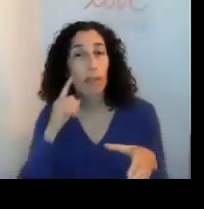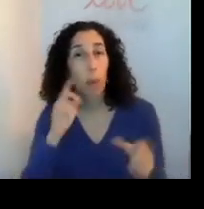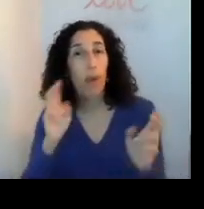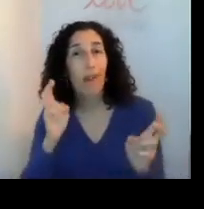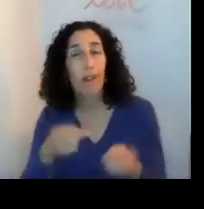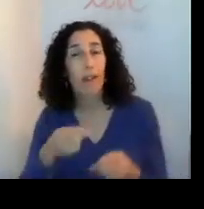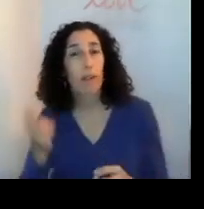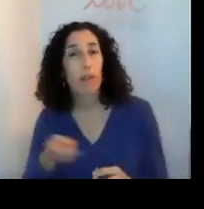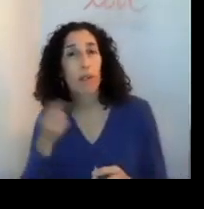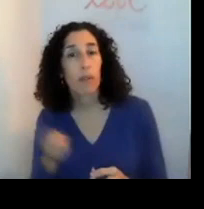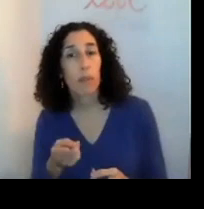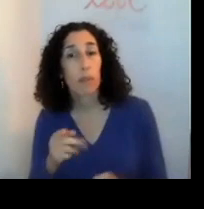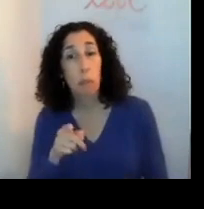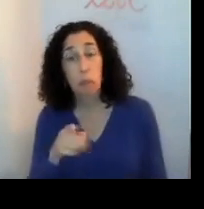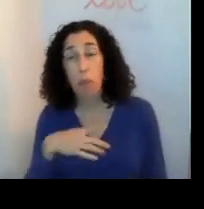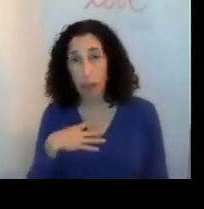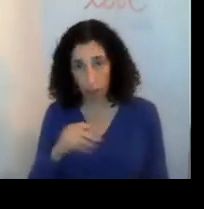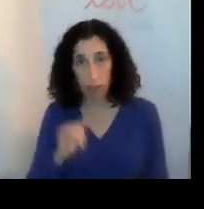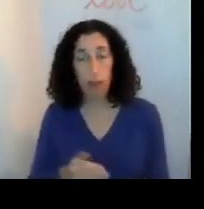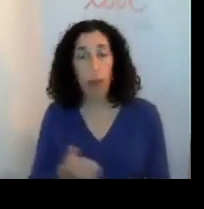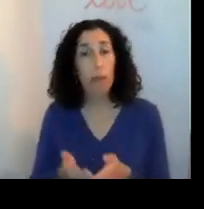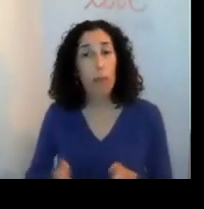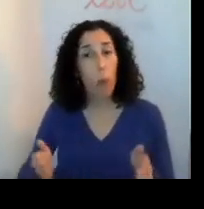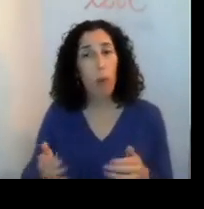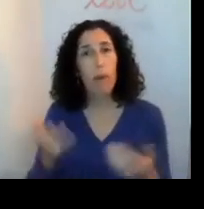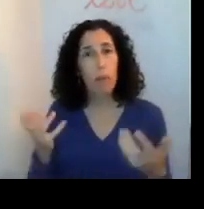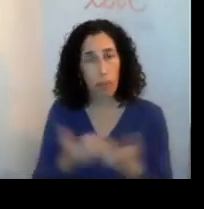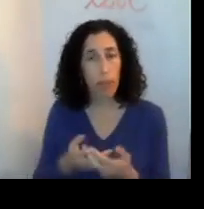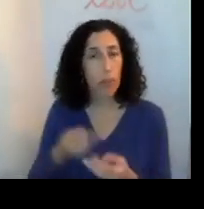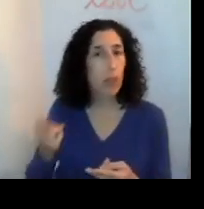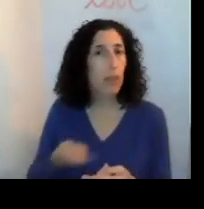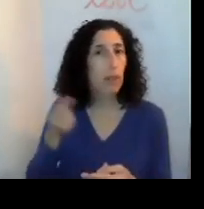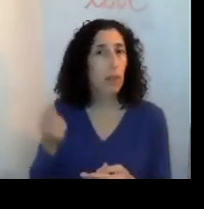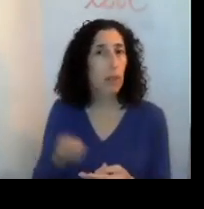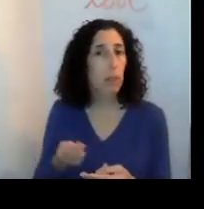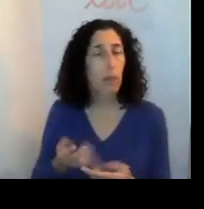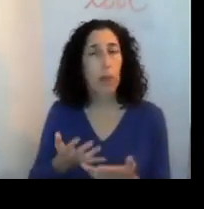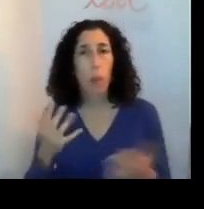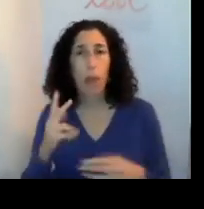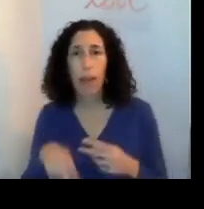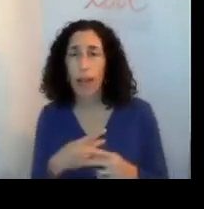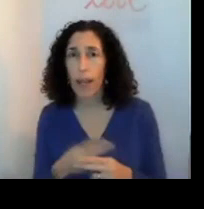bowl for soup. We’d like to describe what this soup might look like, and for everyone